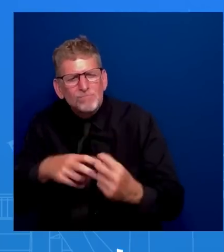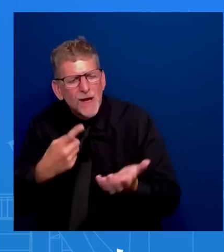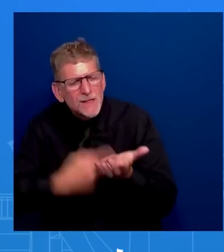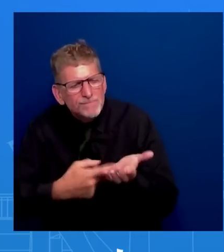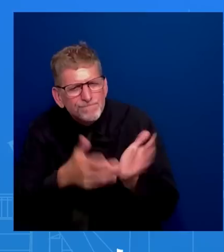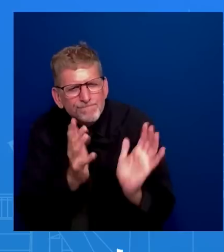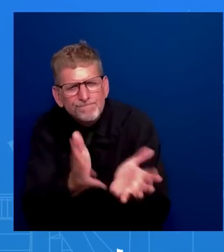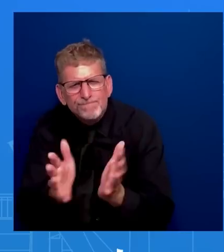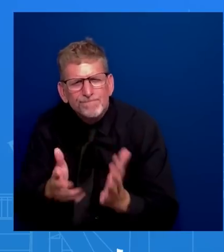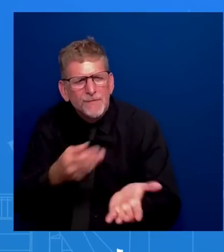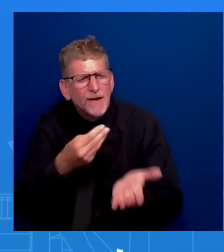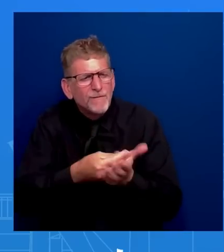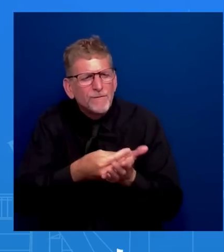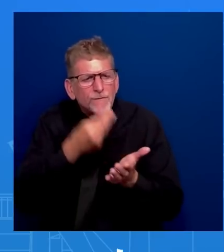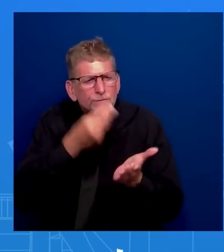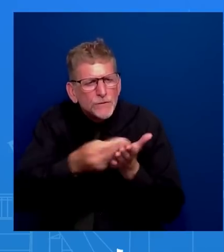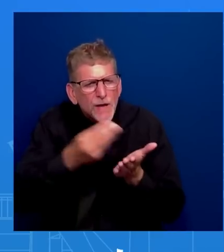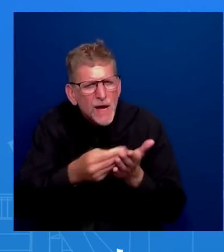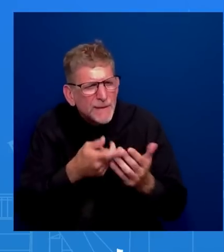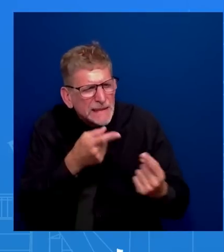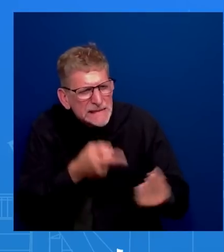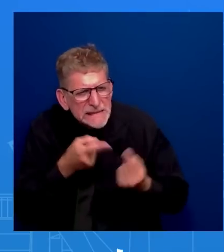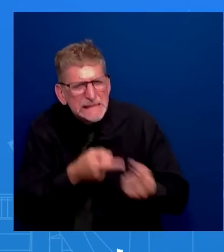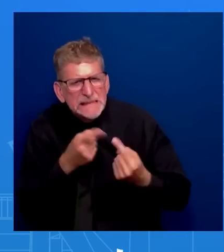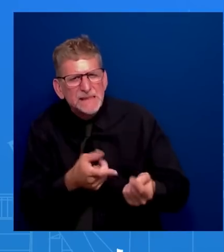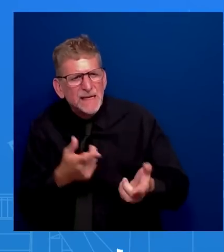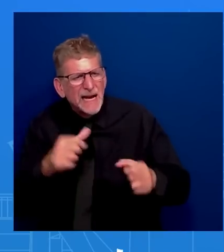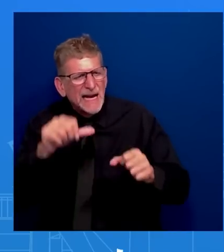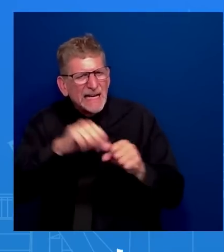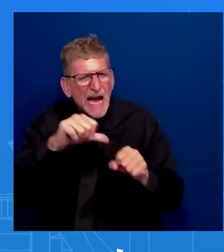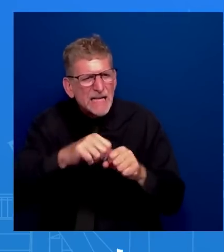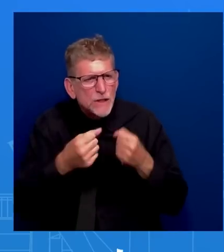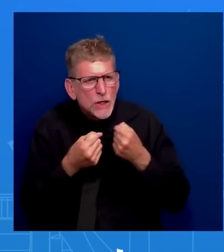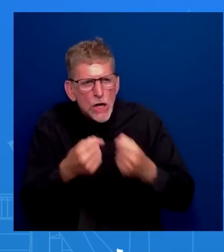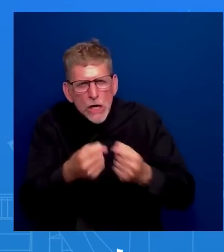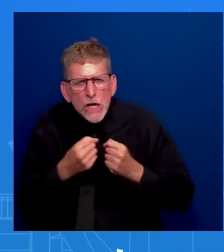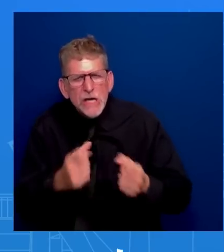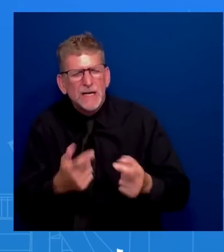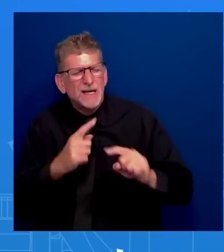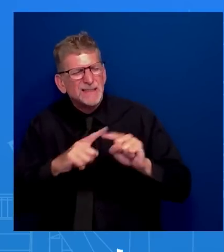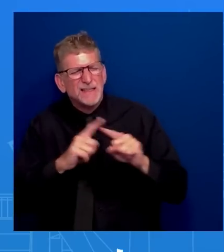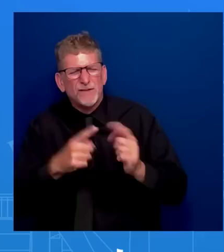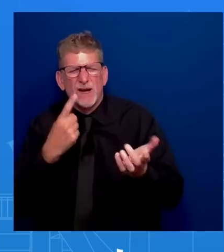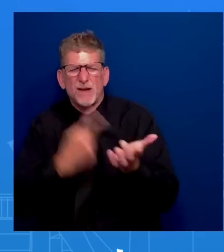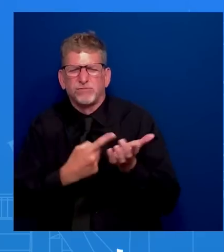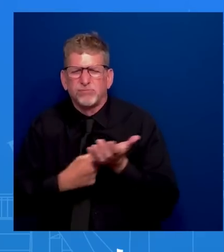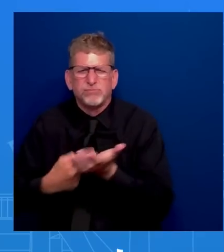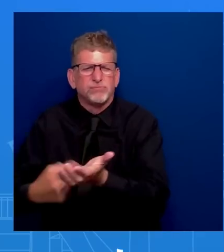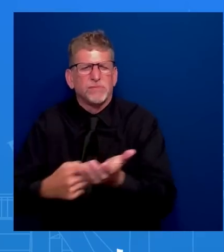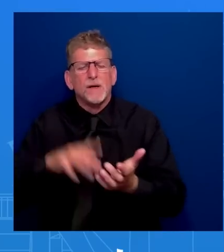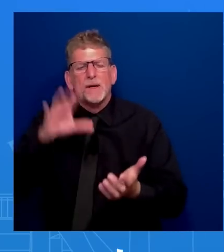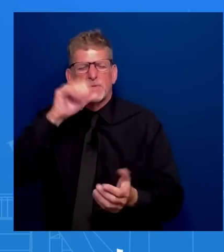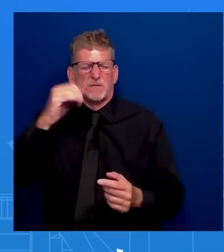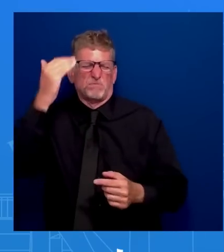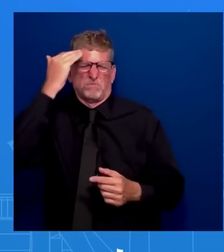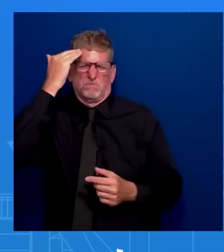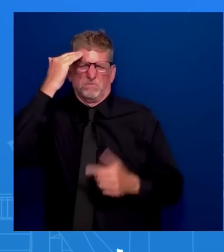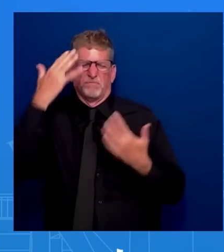That's why one of the things that we have been talking about and working on with the gas prices coming down -- the last 56 days matters.